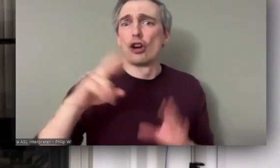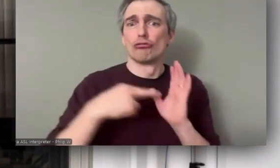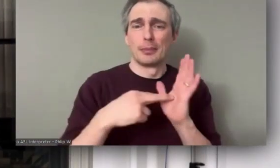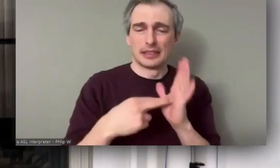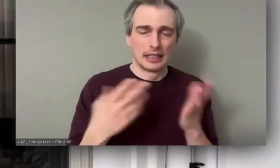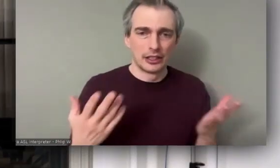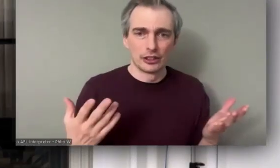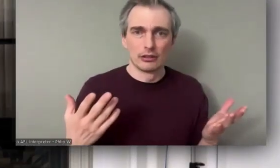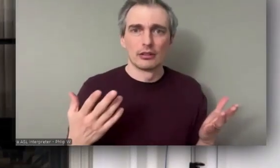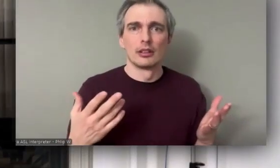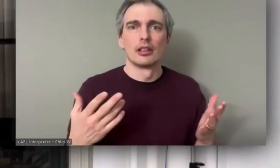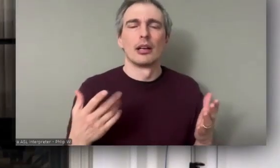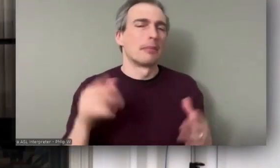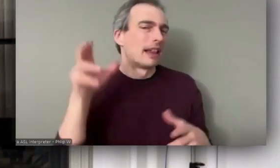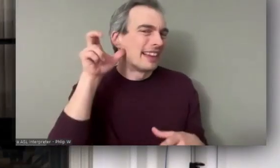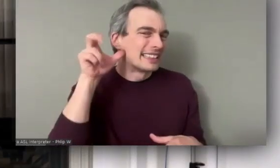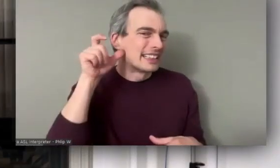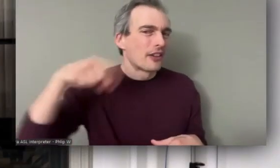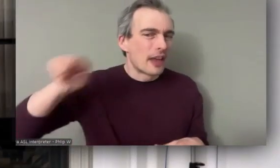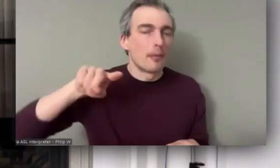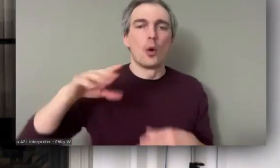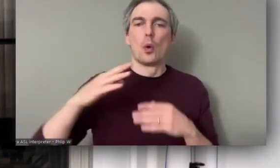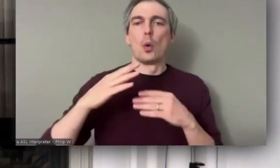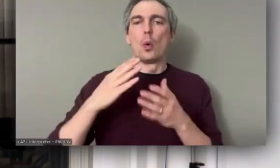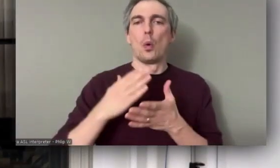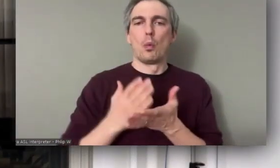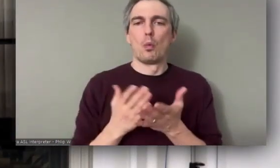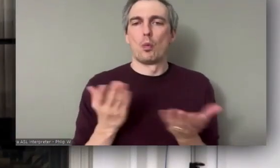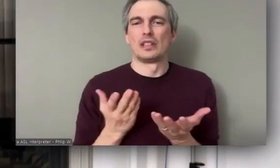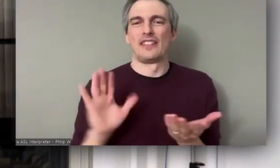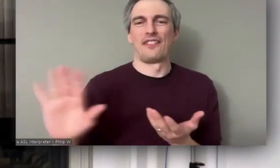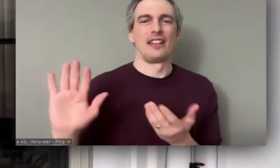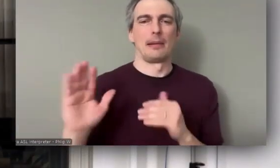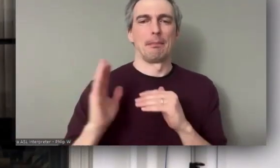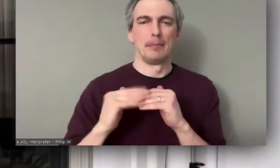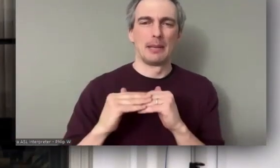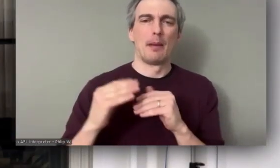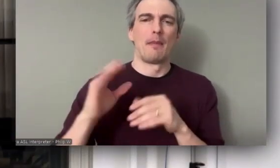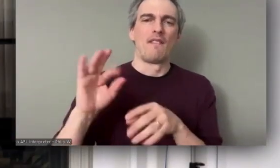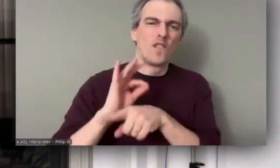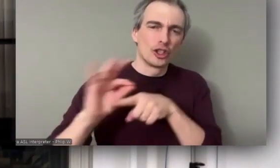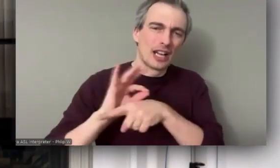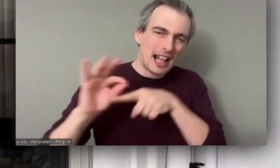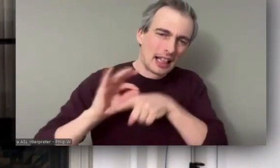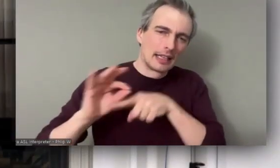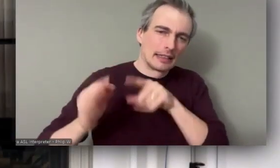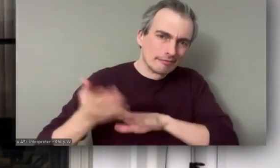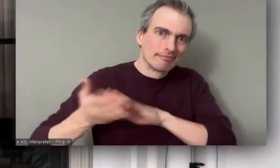Like, if they can't build in the functionality, what I think would have been cool... Or what I would have liked to see... Is the sample SDK.